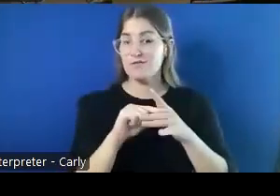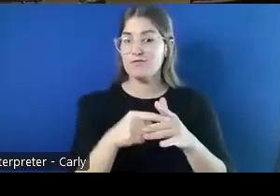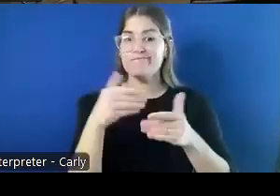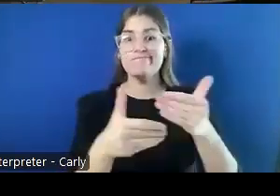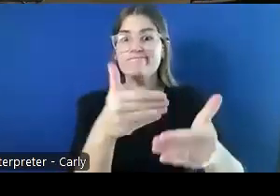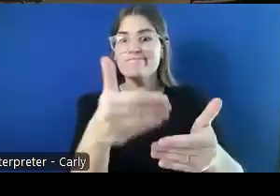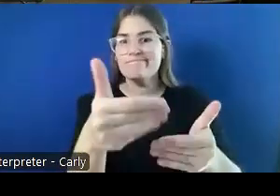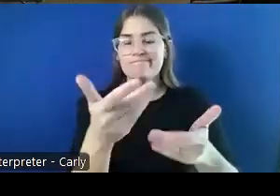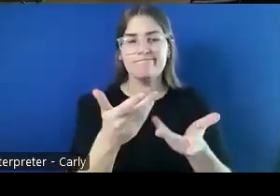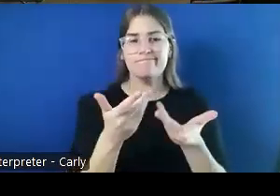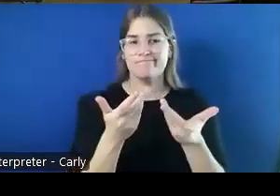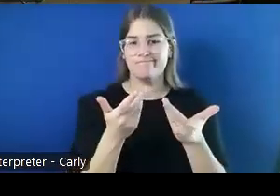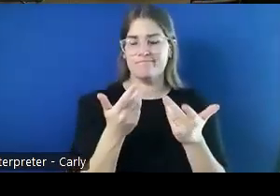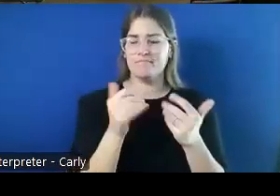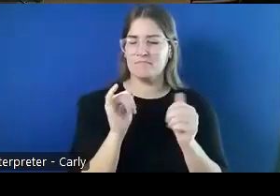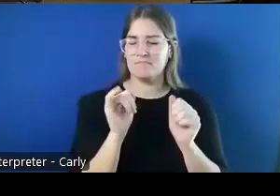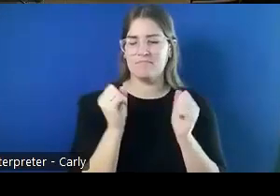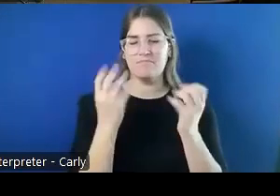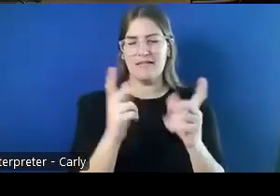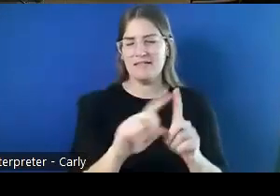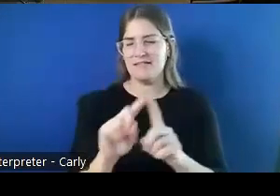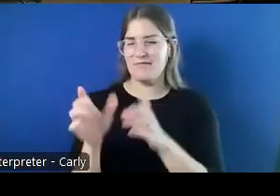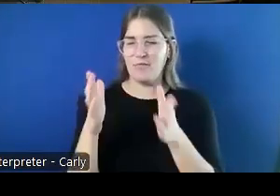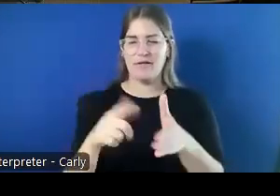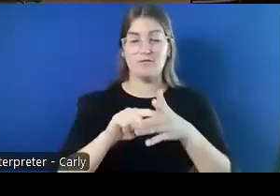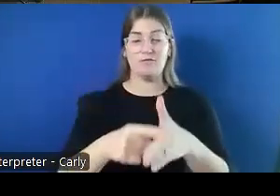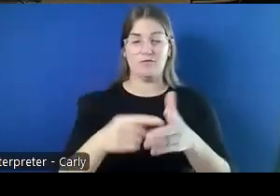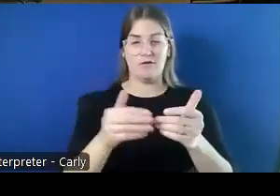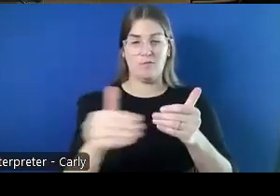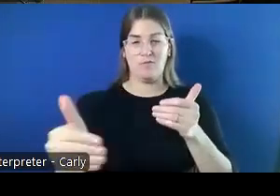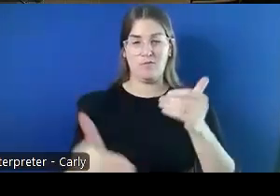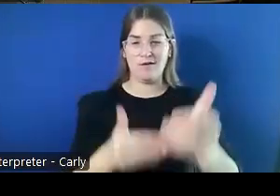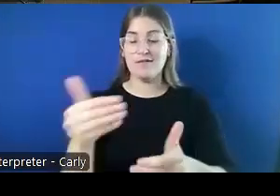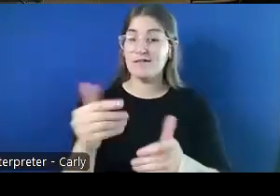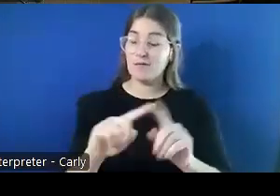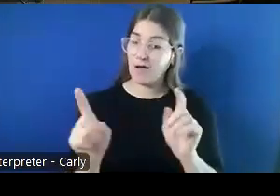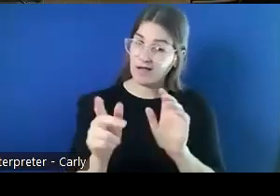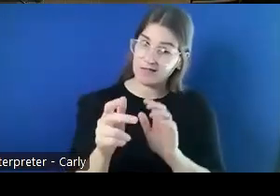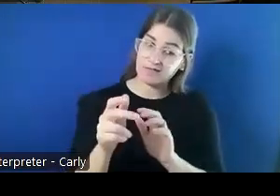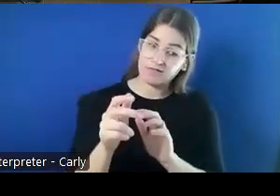so many kind of ways to scale about that but characterizing the diet is a stu that maybe we've